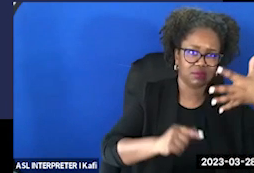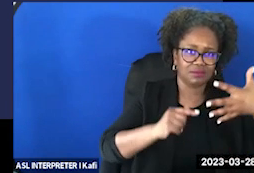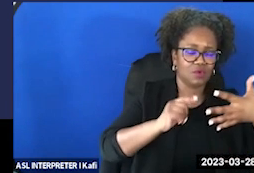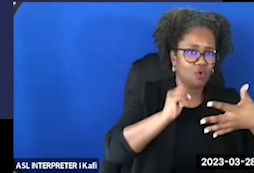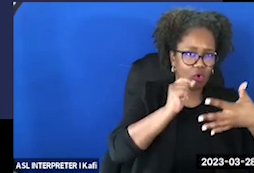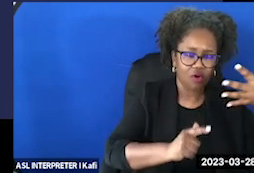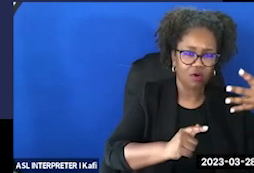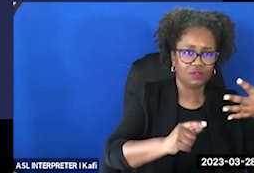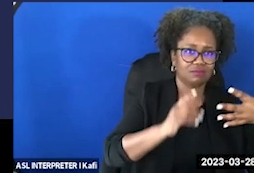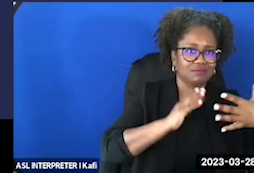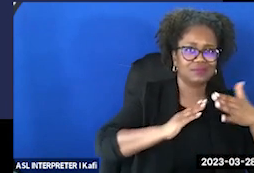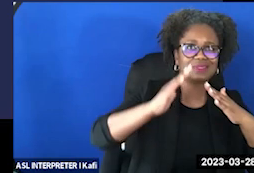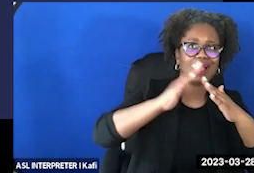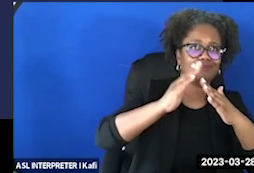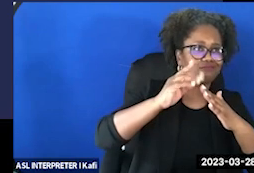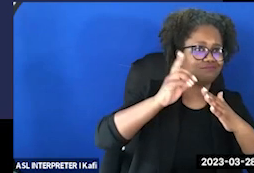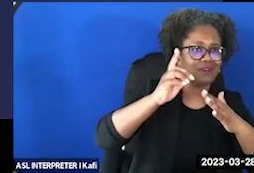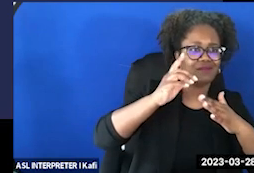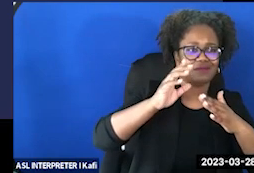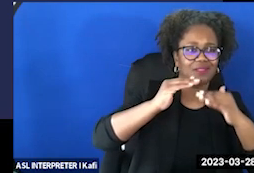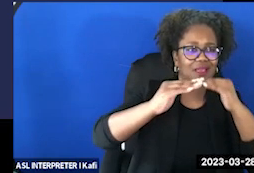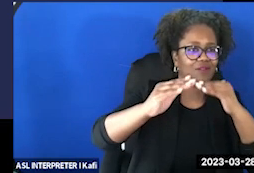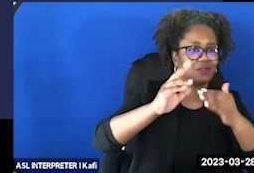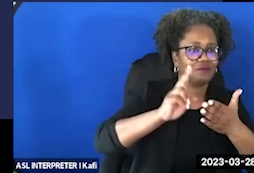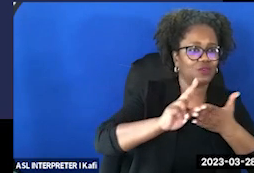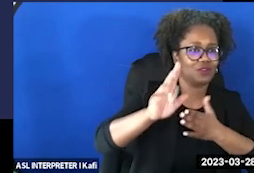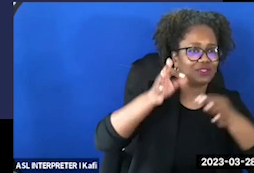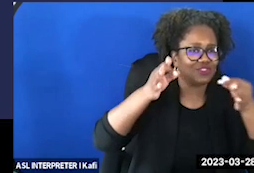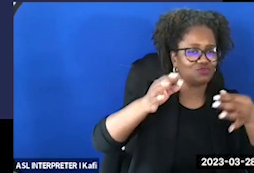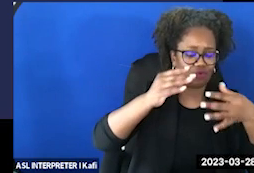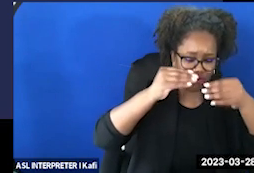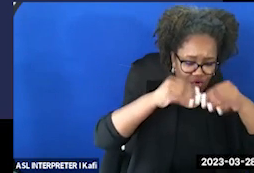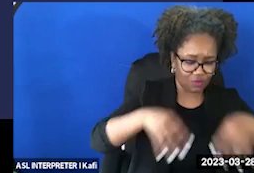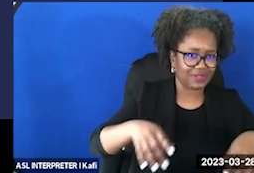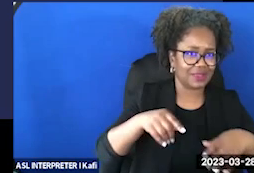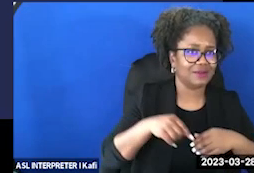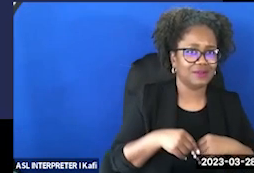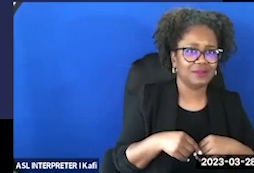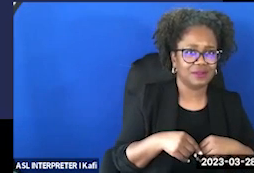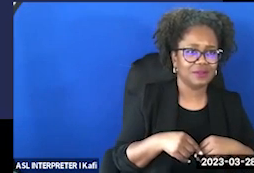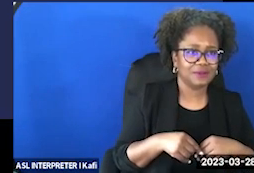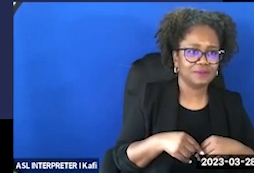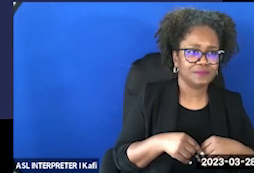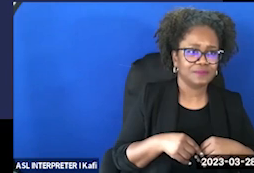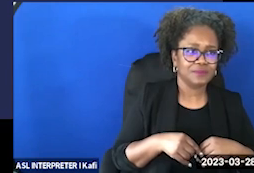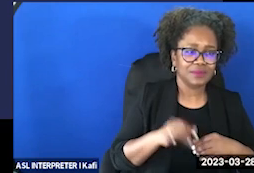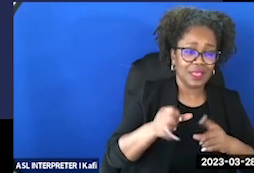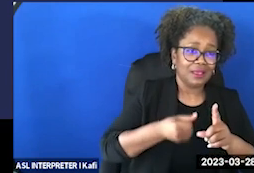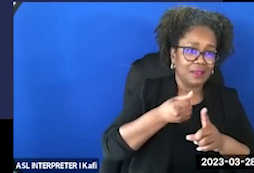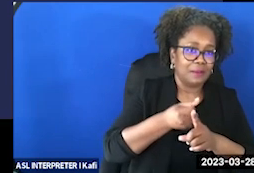Debbie Stine, Science & Technology Policy Academy: you know. So if they decide, you know okay well in in my mind that there's a lot of universities that kind of give